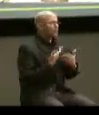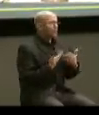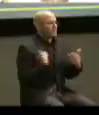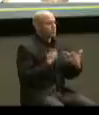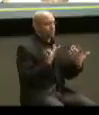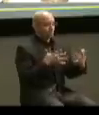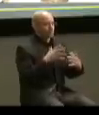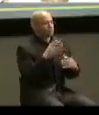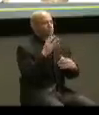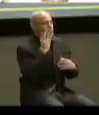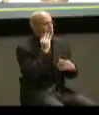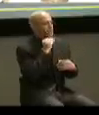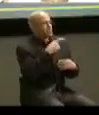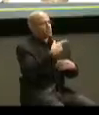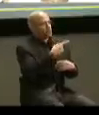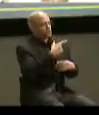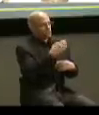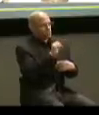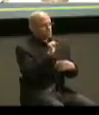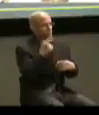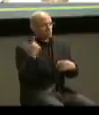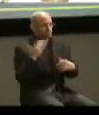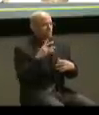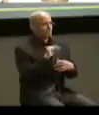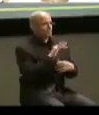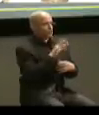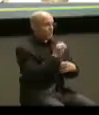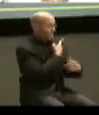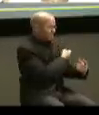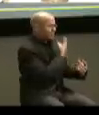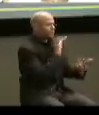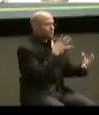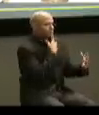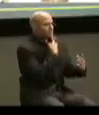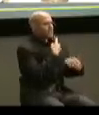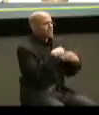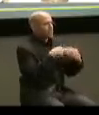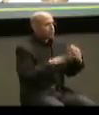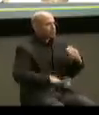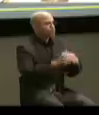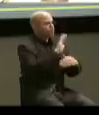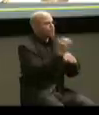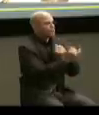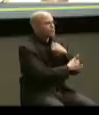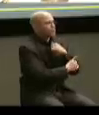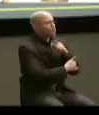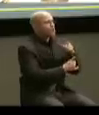ONE OF THE THINGS WE'RE DOING AT GSA, LIKE MICHELLE IS DOING ACROSS THE COUNTRY, WE'RE LISTENING TO BUSINESSES.